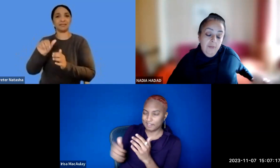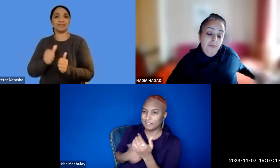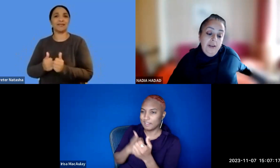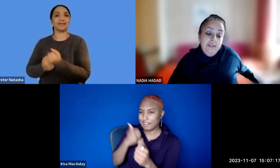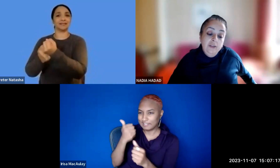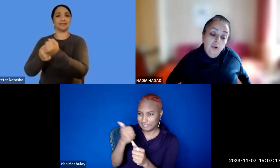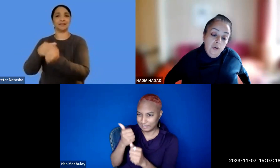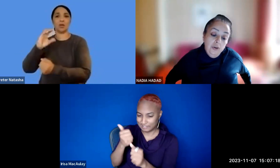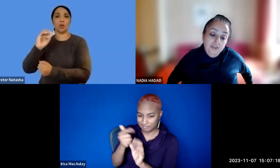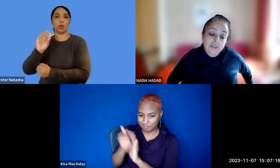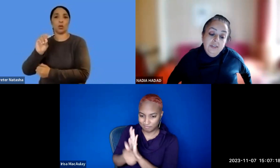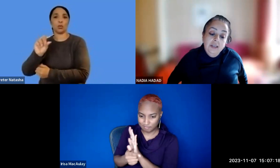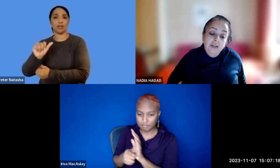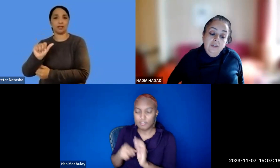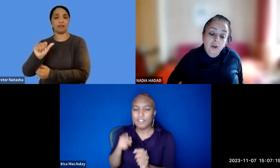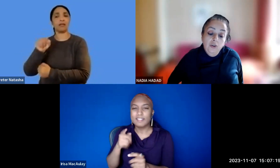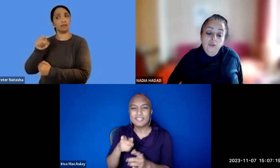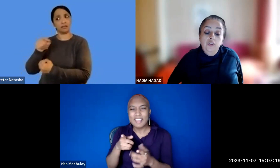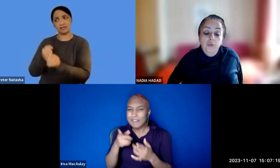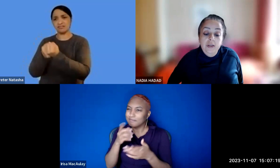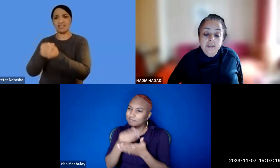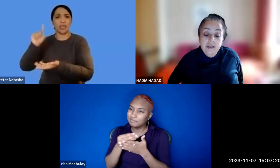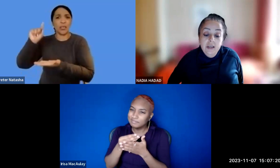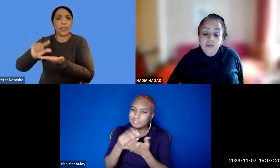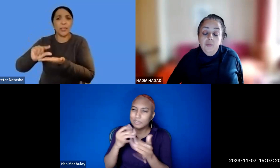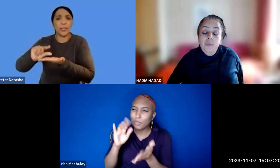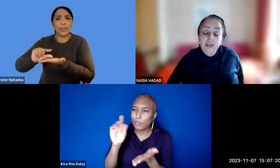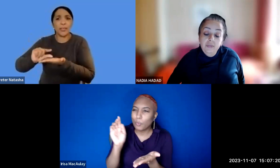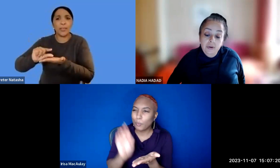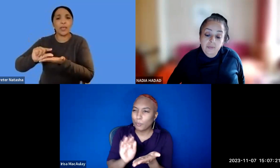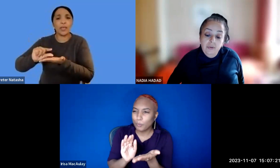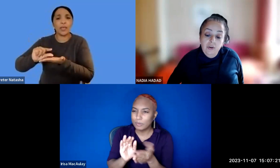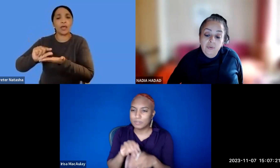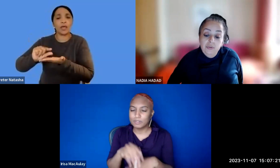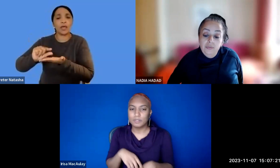emphasizing the urgent need to increase meaningful involvement